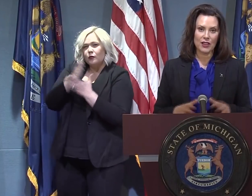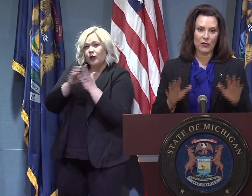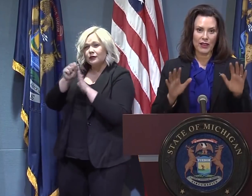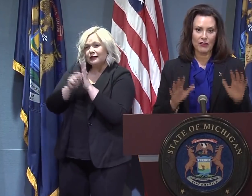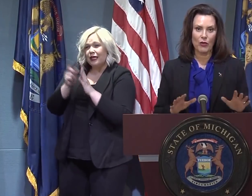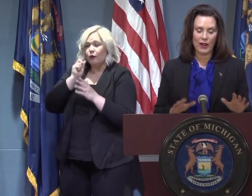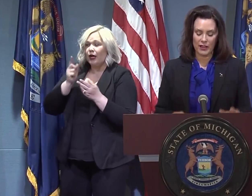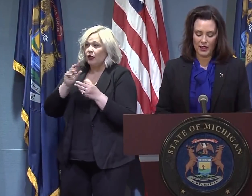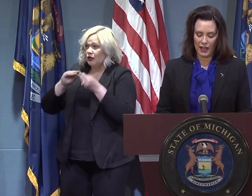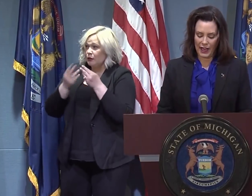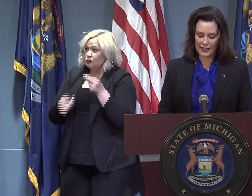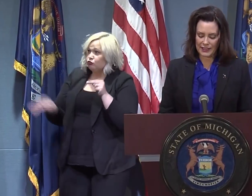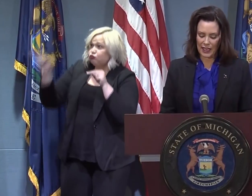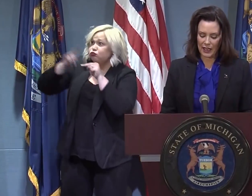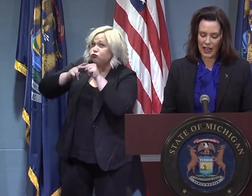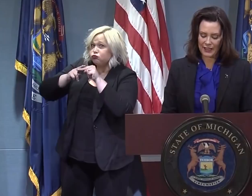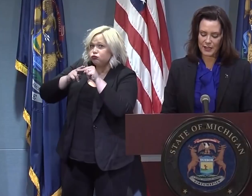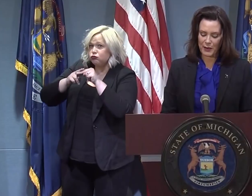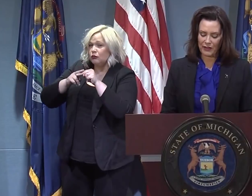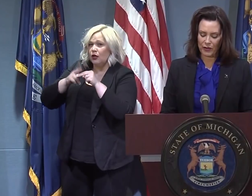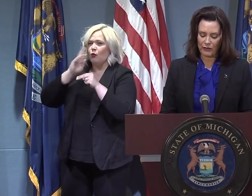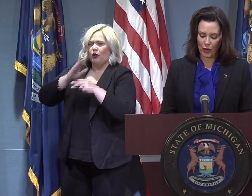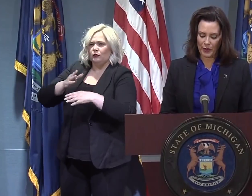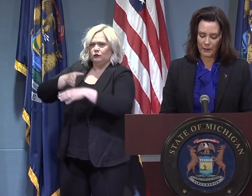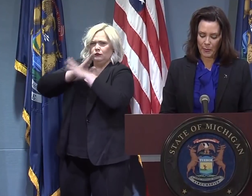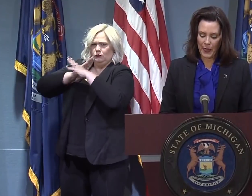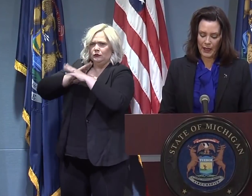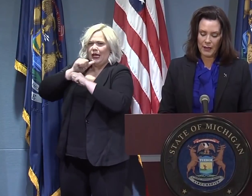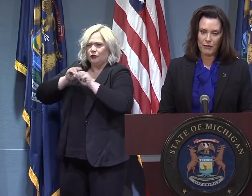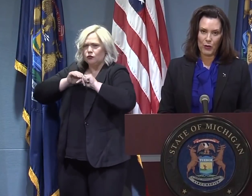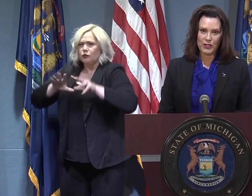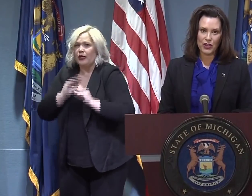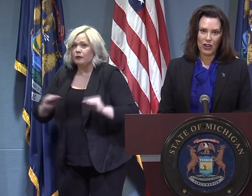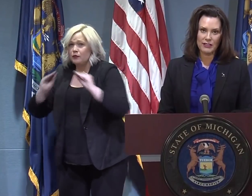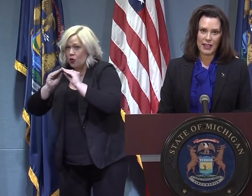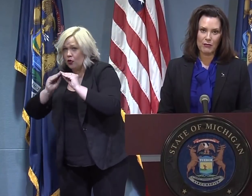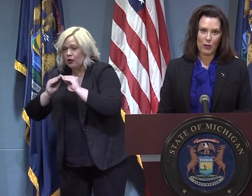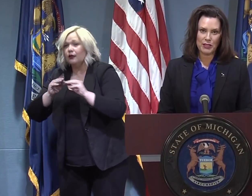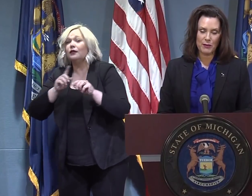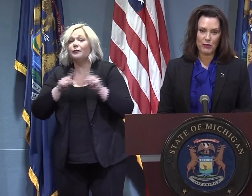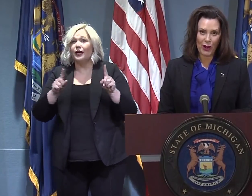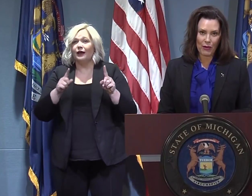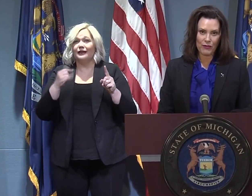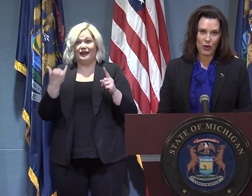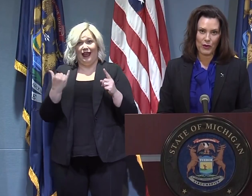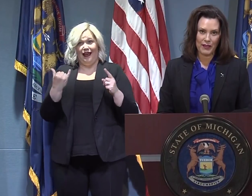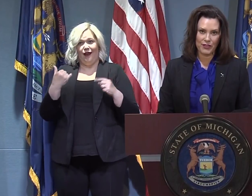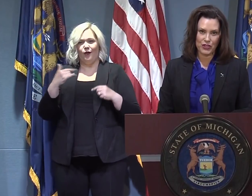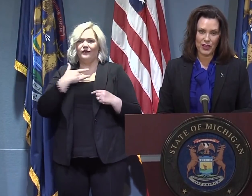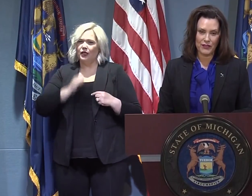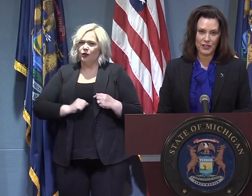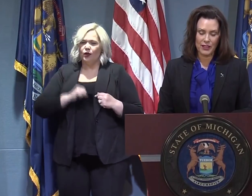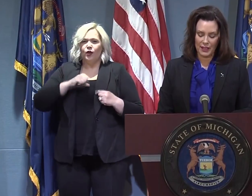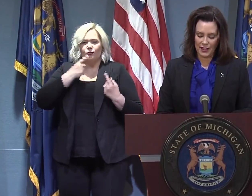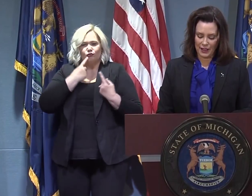CONTINUE TO WATCH CLOSELY WHERE THERE ARE POTENTIAL UPTICKS OF COVID 19 IN OUR STATE TO AVOID A HOT SPOT FROM FORMING.